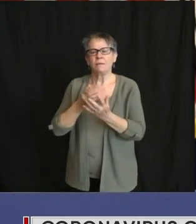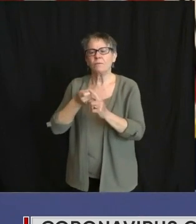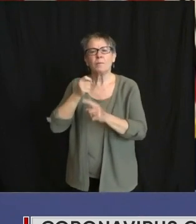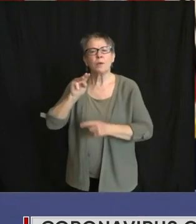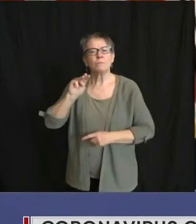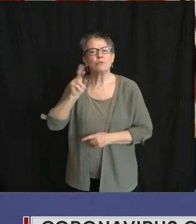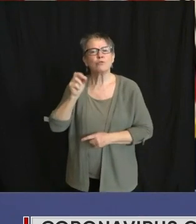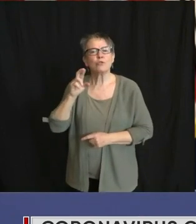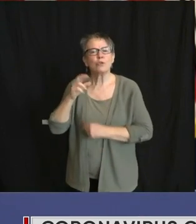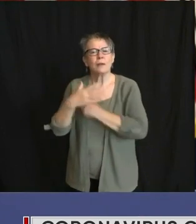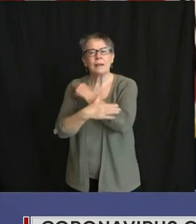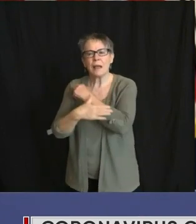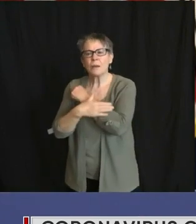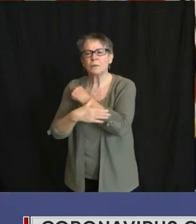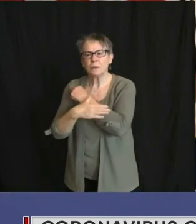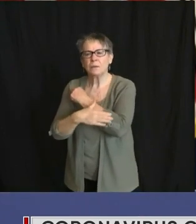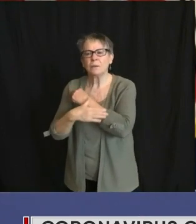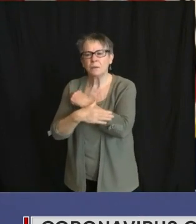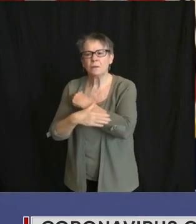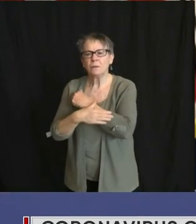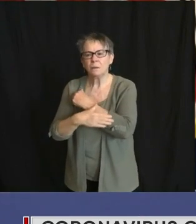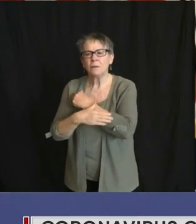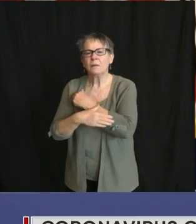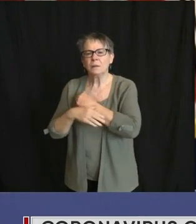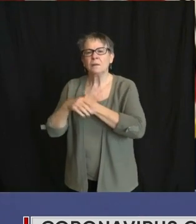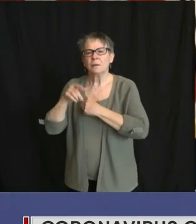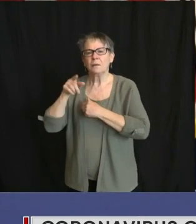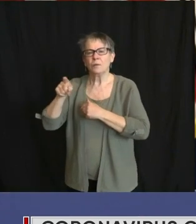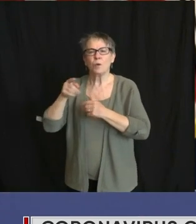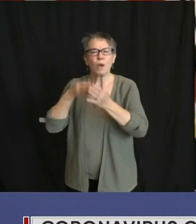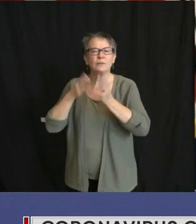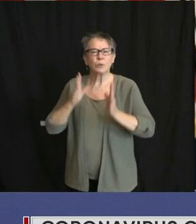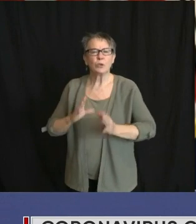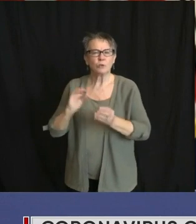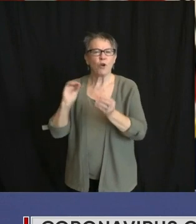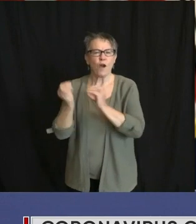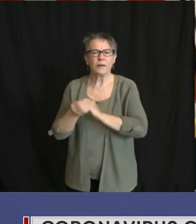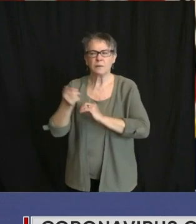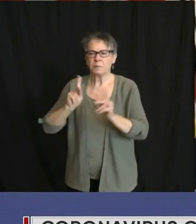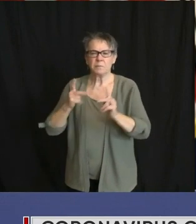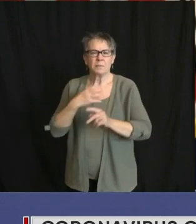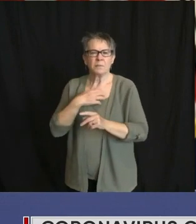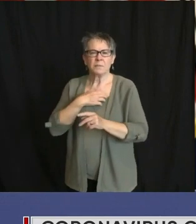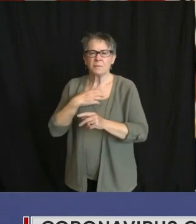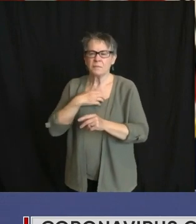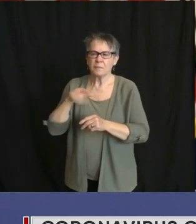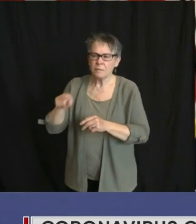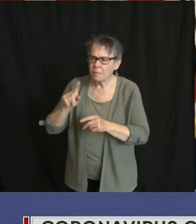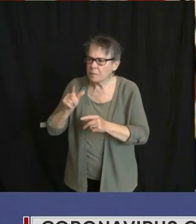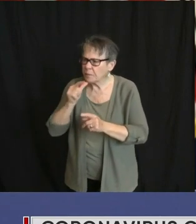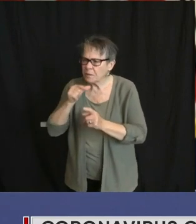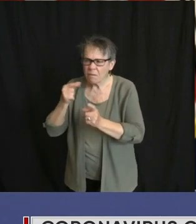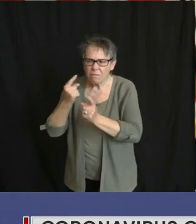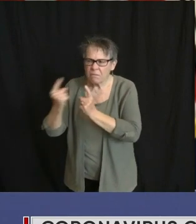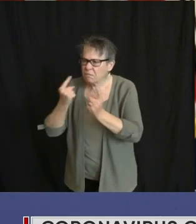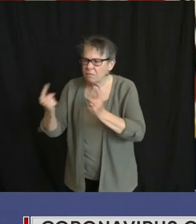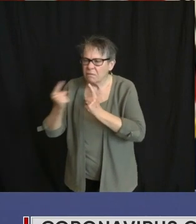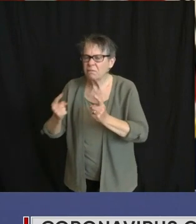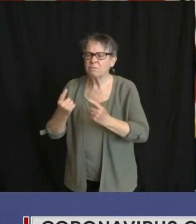BY THE WAY, IS IT FAIR TO SAY